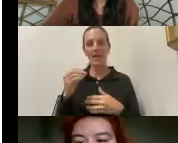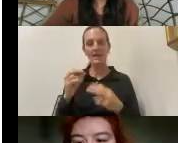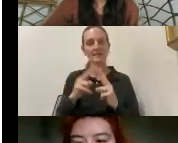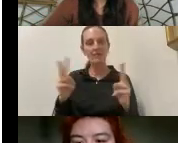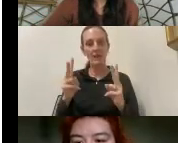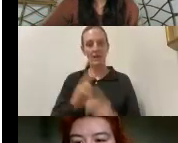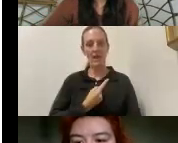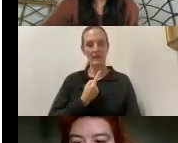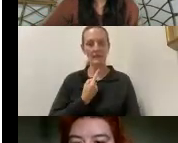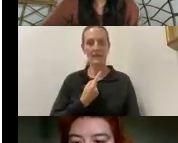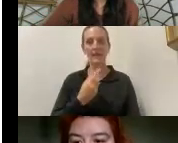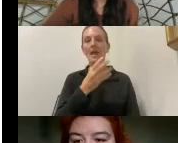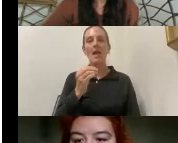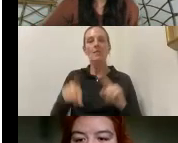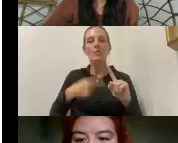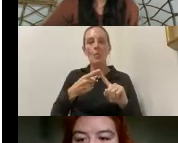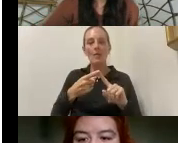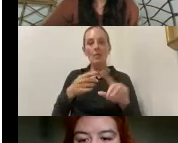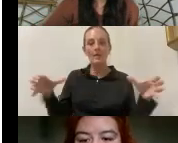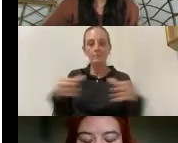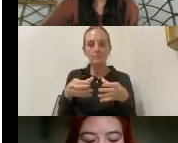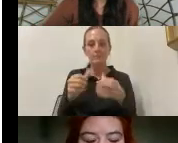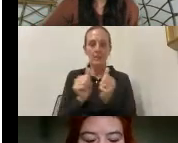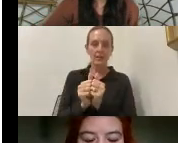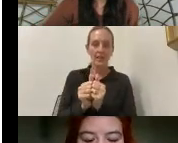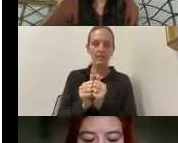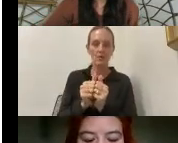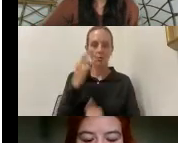And I think when we get together we just realize the power we have that, when we're together